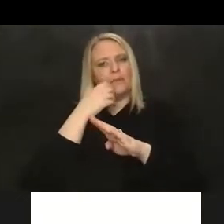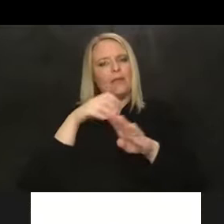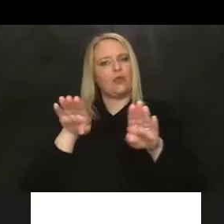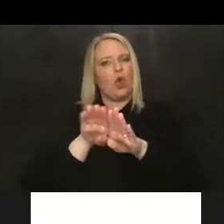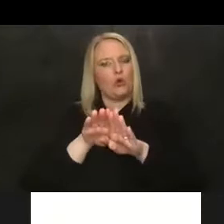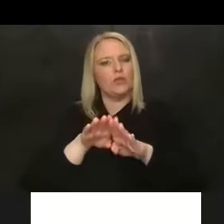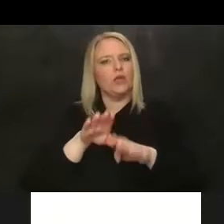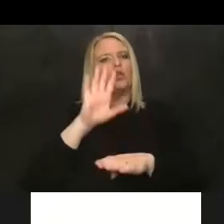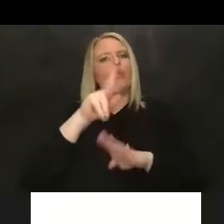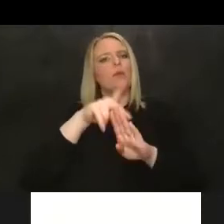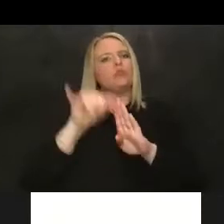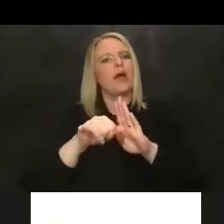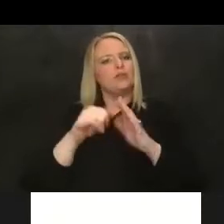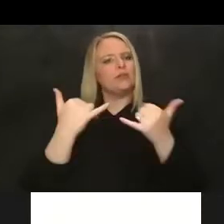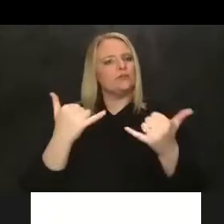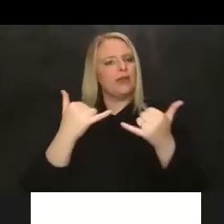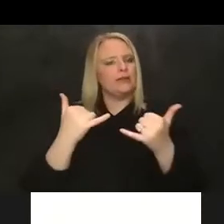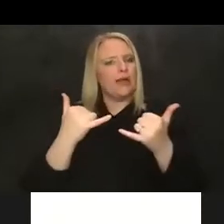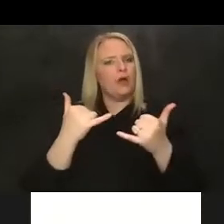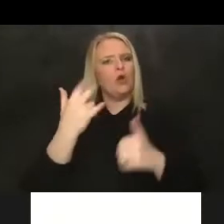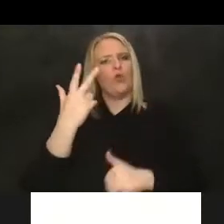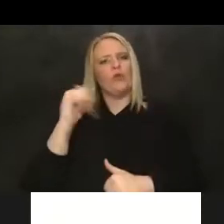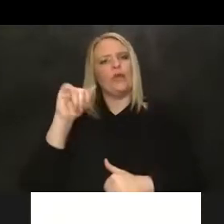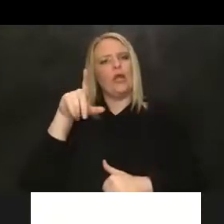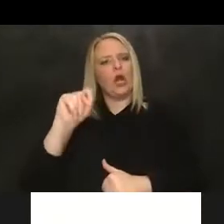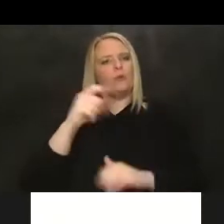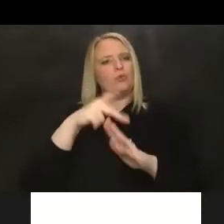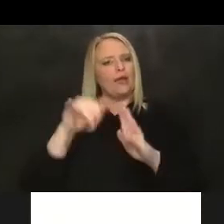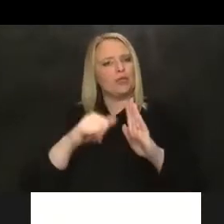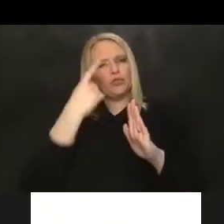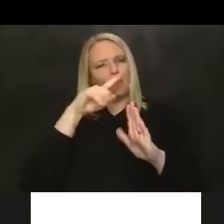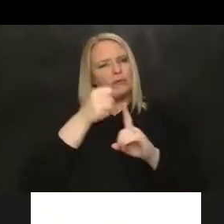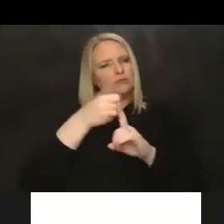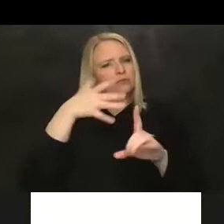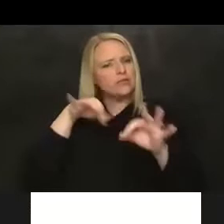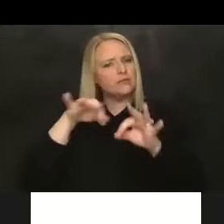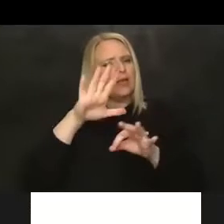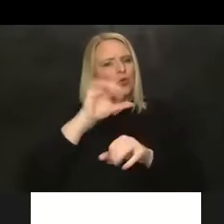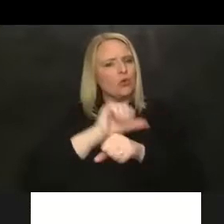you're working on, specifically with 3Arts, if you could describe that work for our audience?